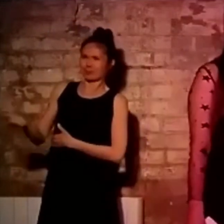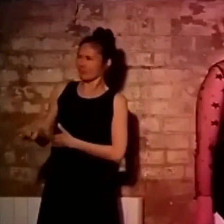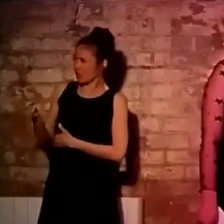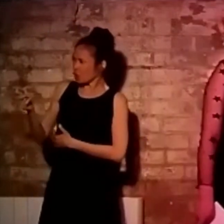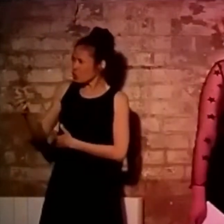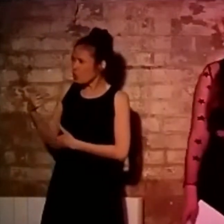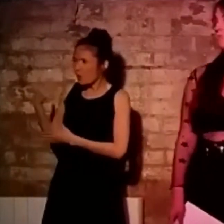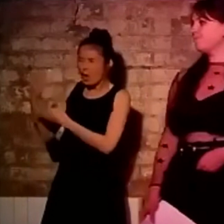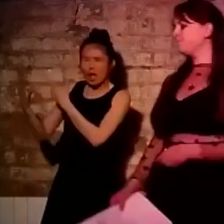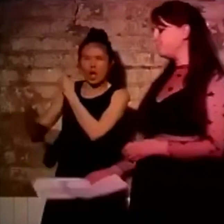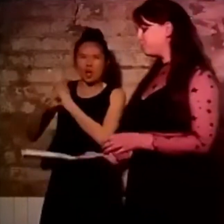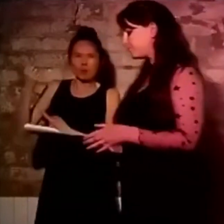Glory is mutable.